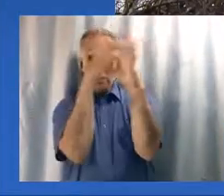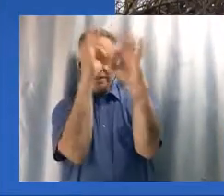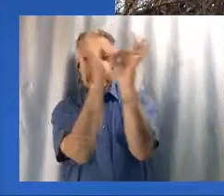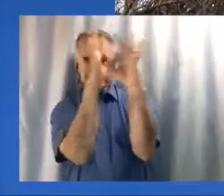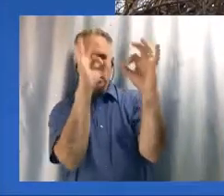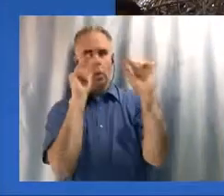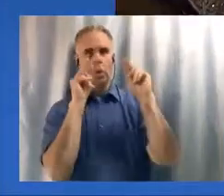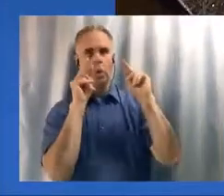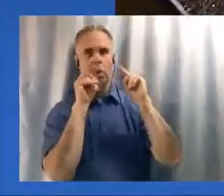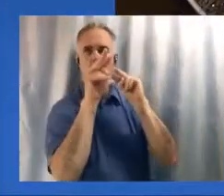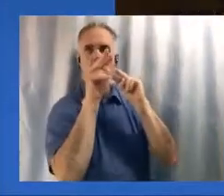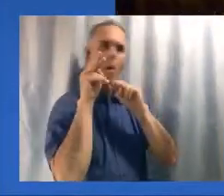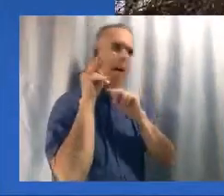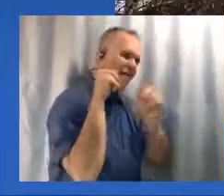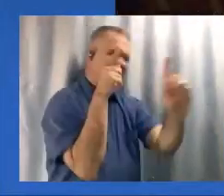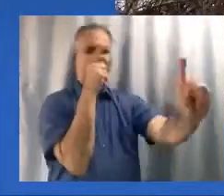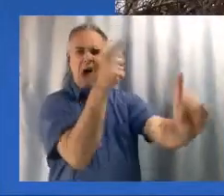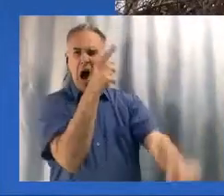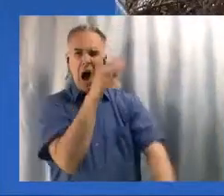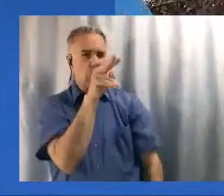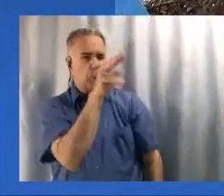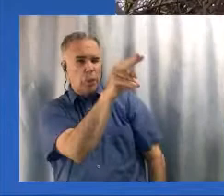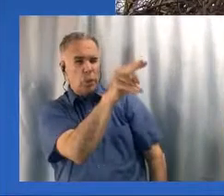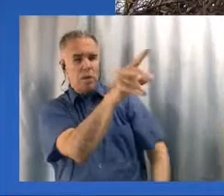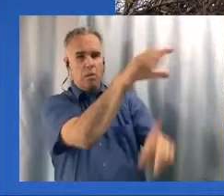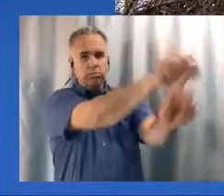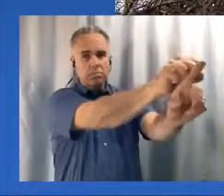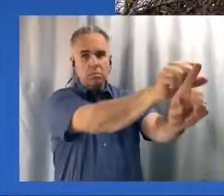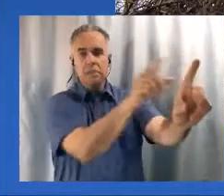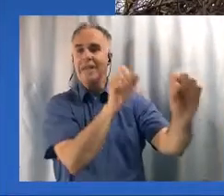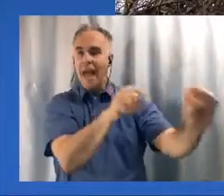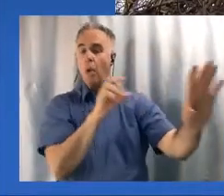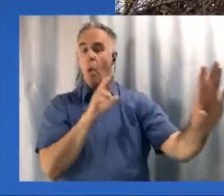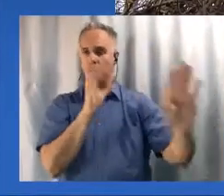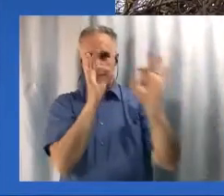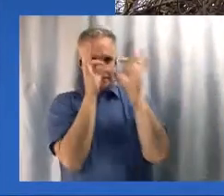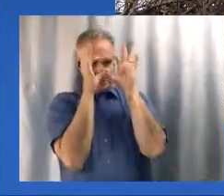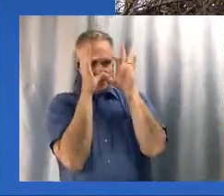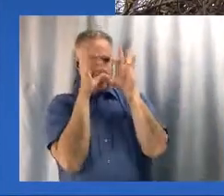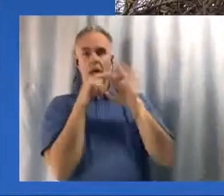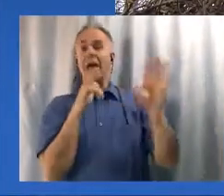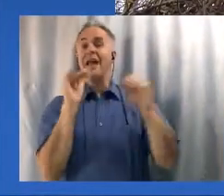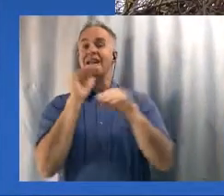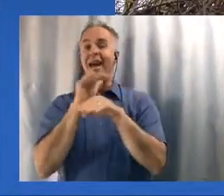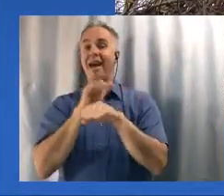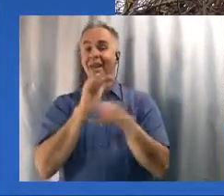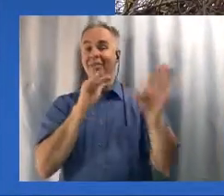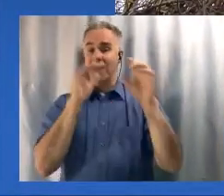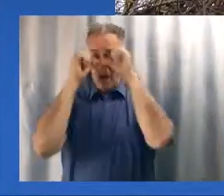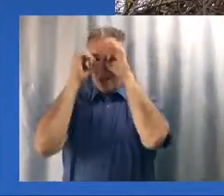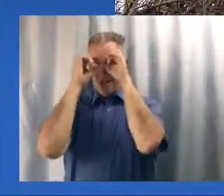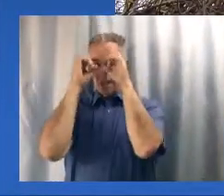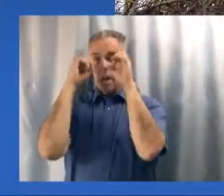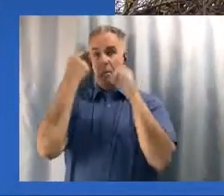very rapidly and see great distances. At night the pupils of their eyes get big.